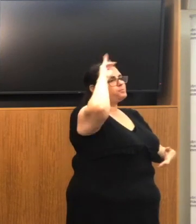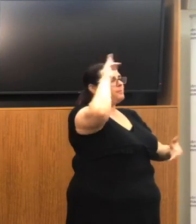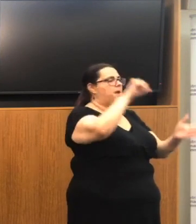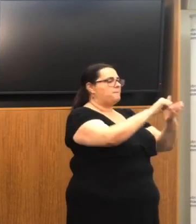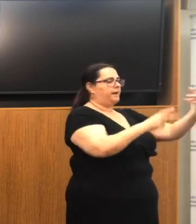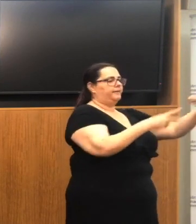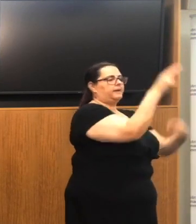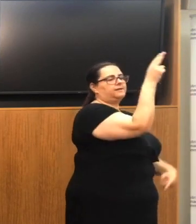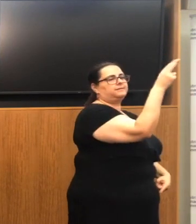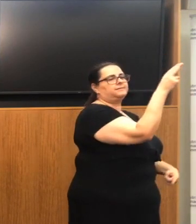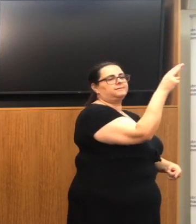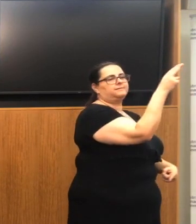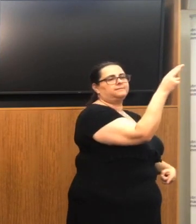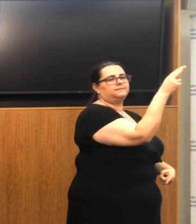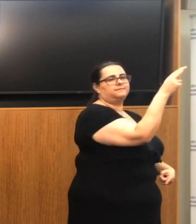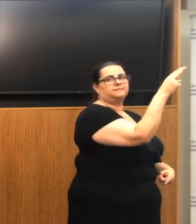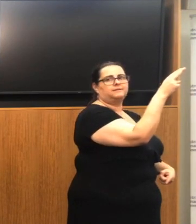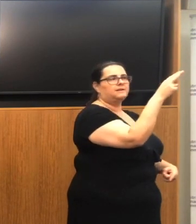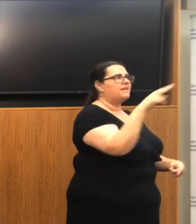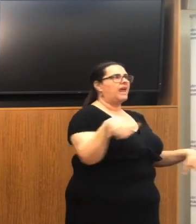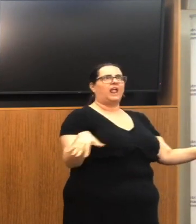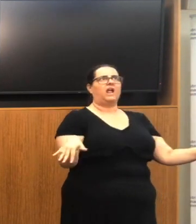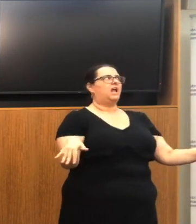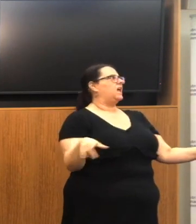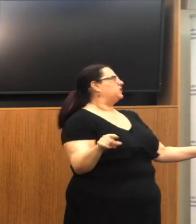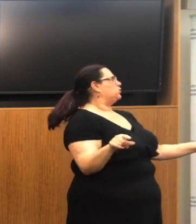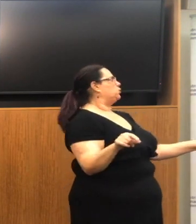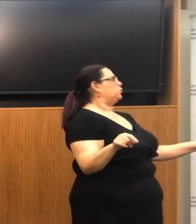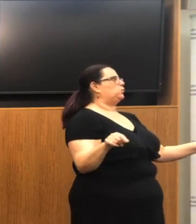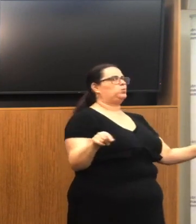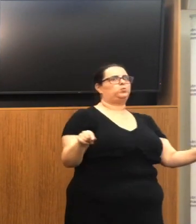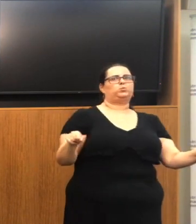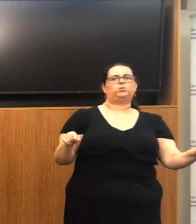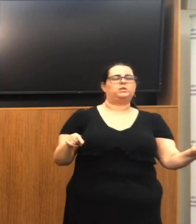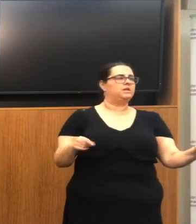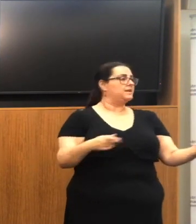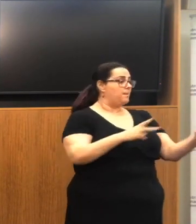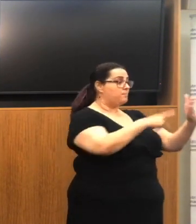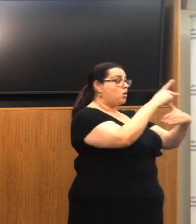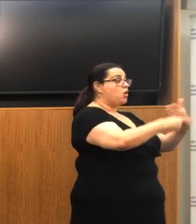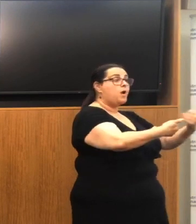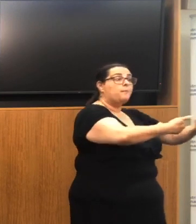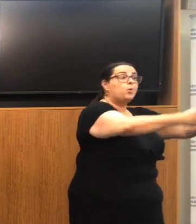the funding and limits in the recovery. And some of the programs that are really successful